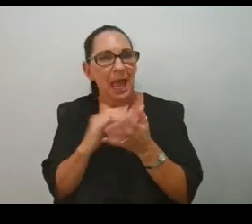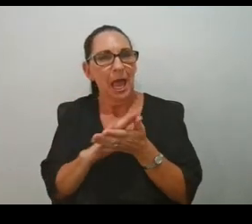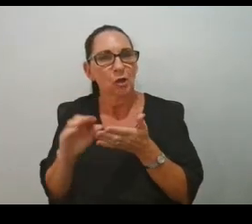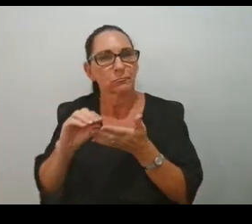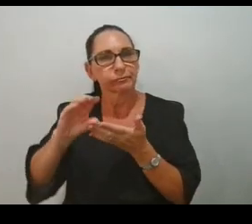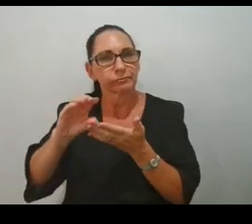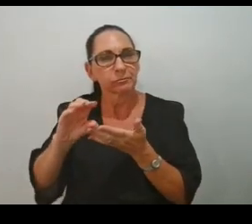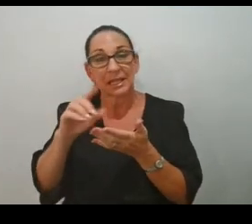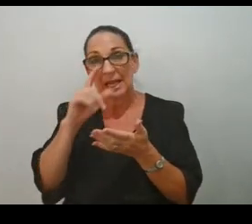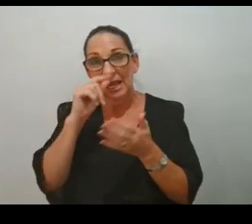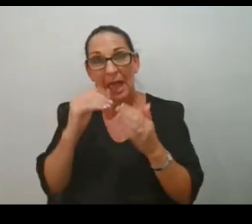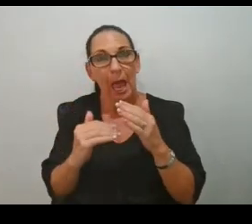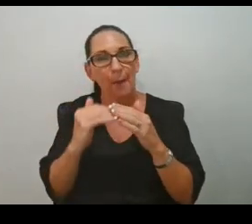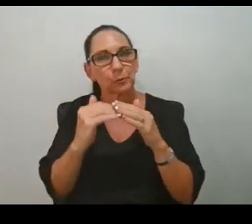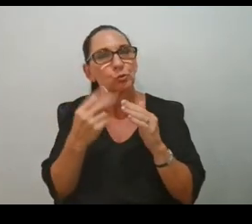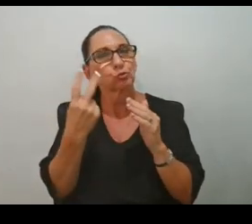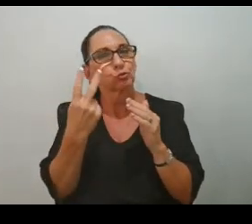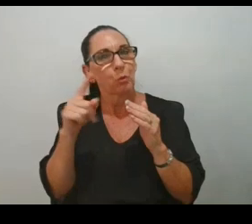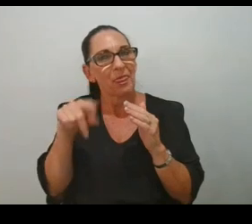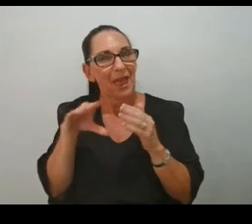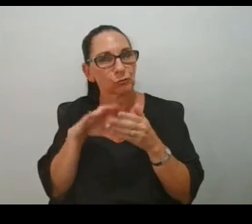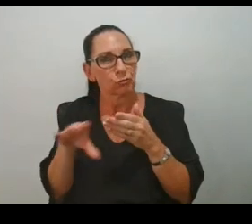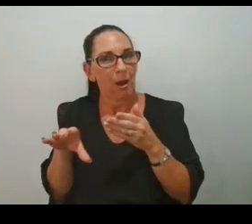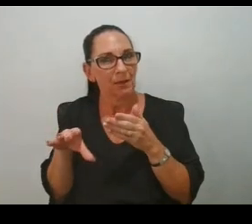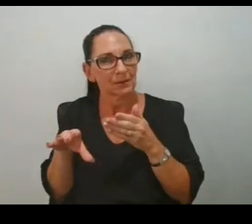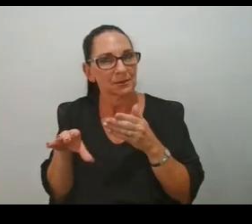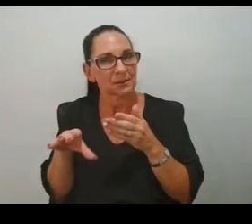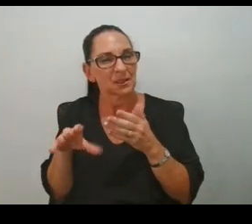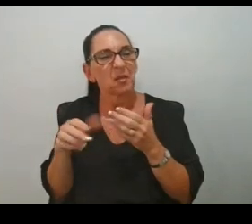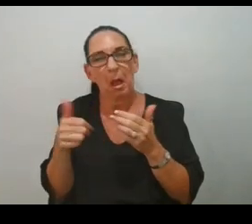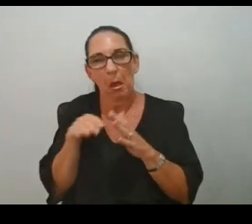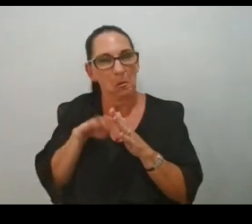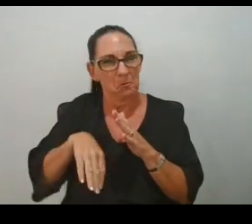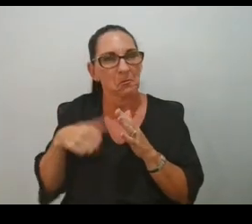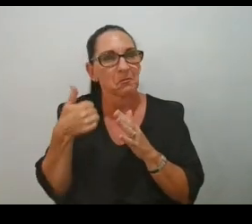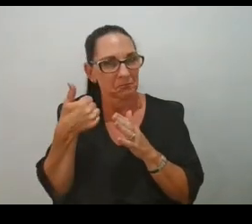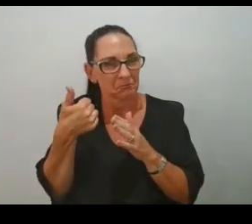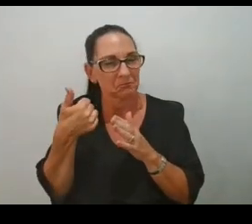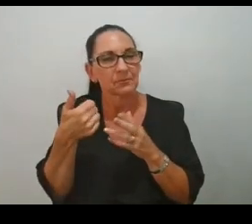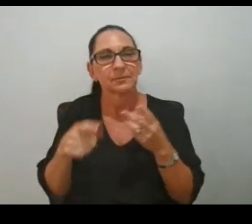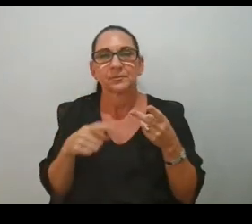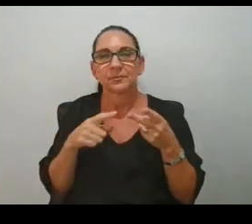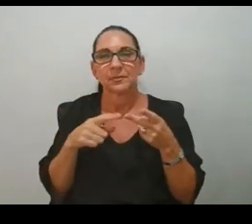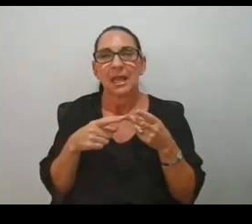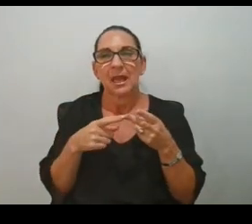to $2,000 in cash that seemed exempt um and there's some additional allowances as well um